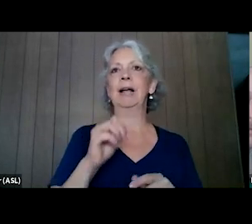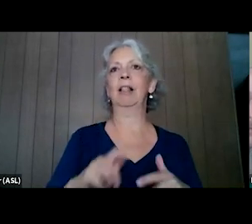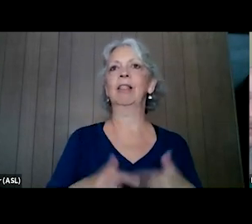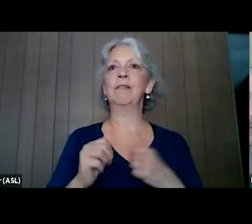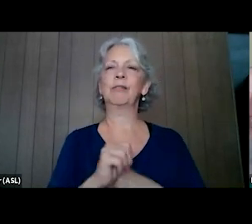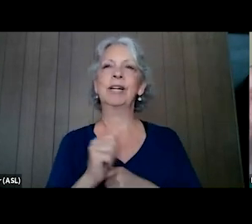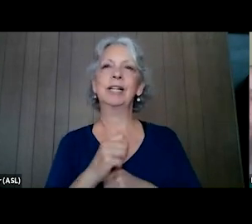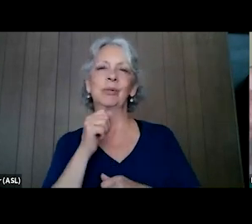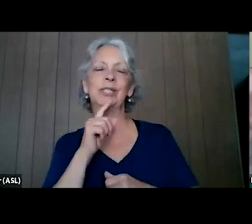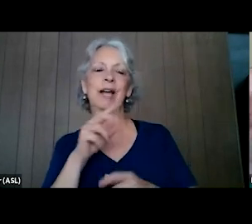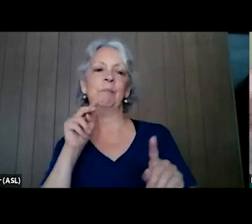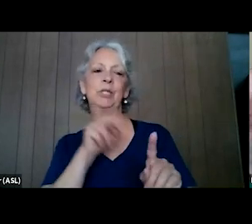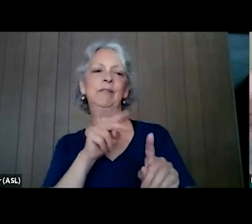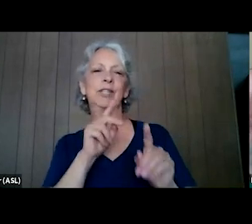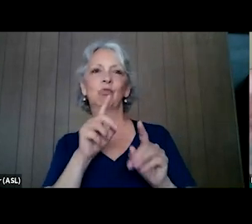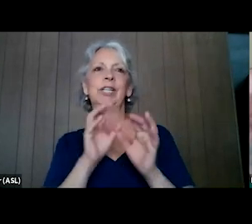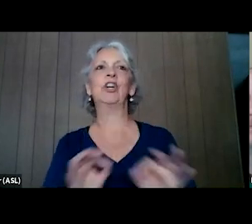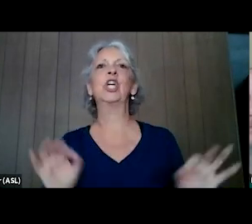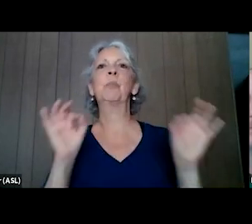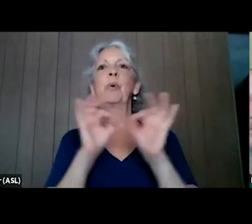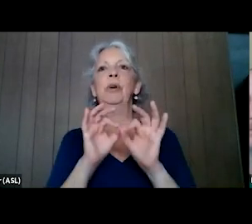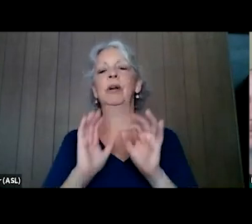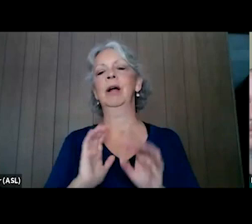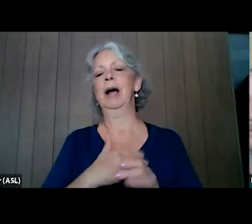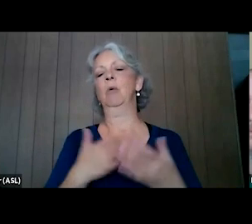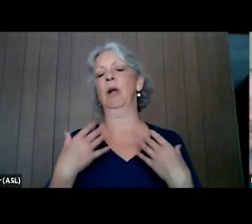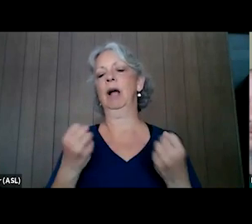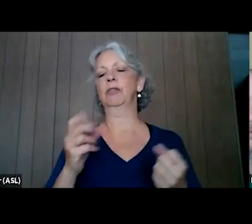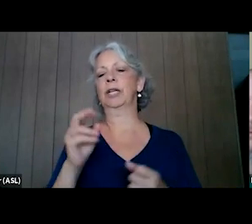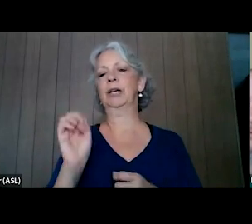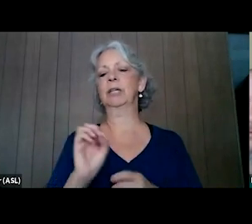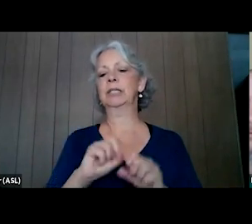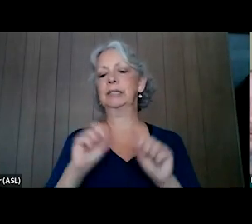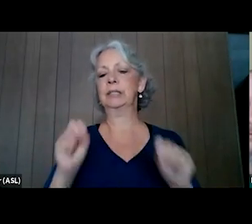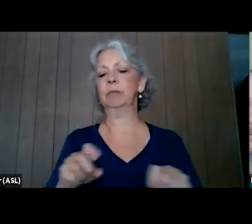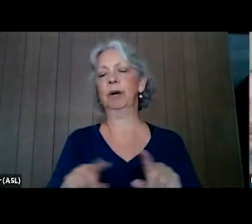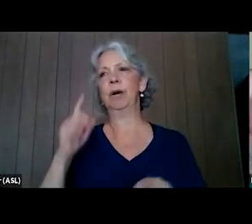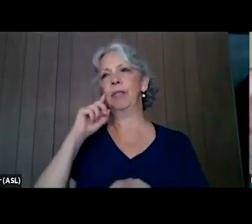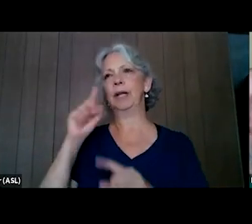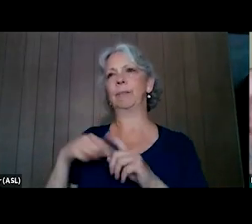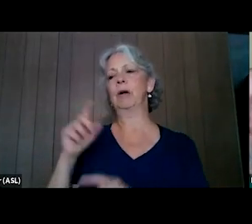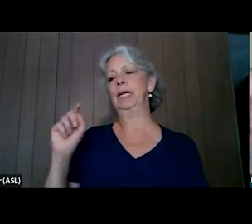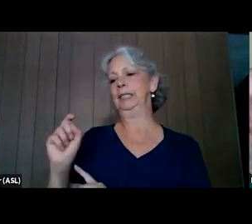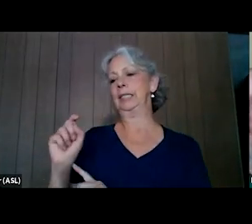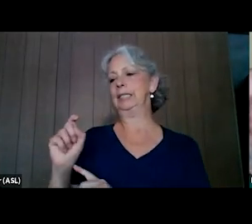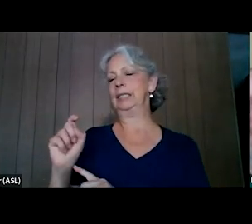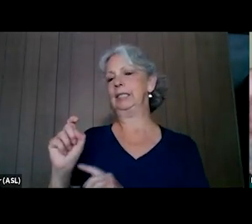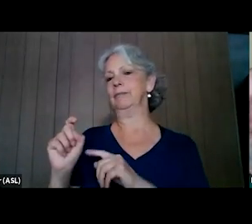as like as critical in our healthcare systems. And I think, you know, thinking about with xylazine specifically too, it's really important to consider